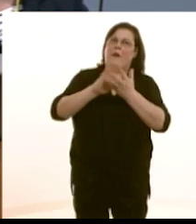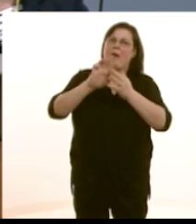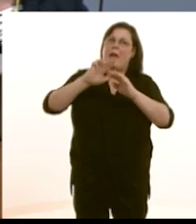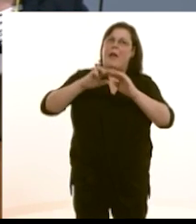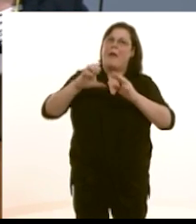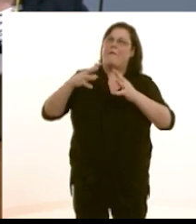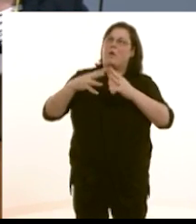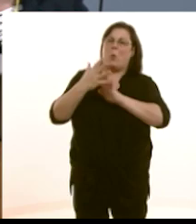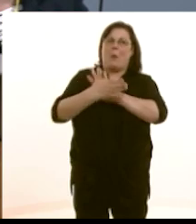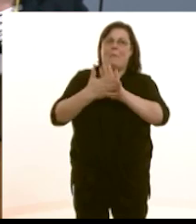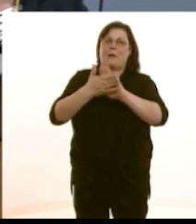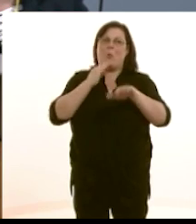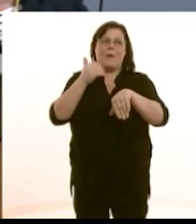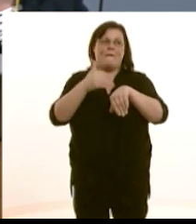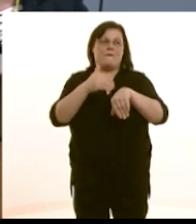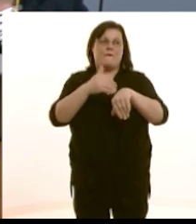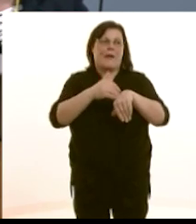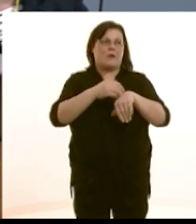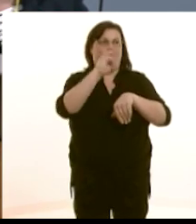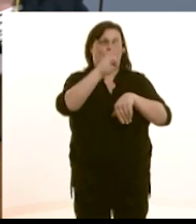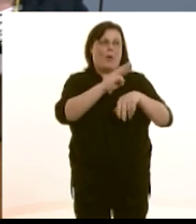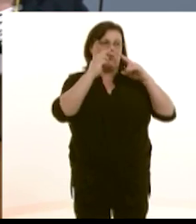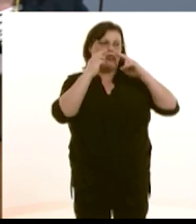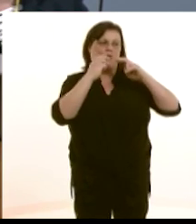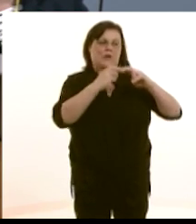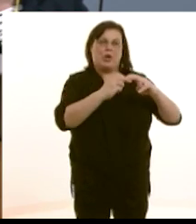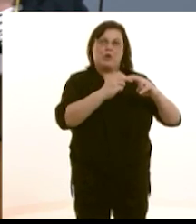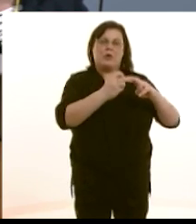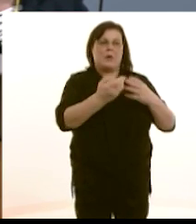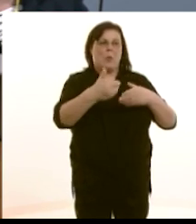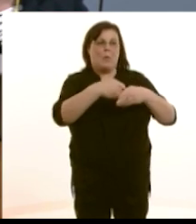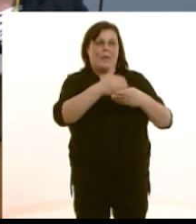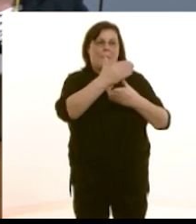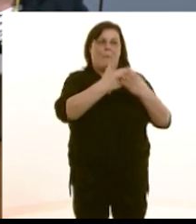to be spent on quality research, particularly part-time education and expensive subjects,